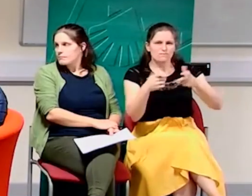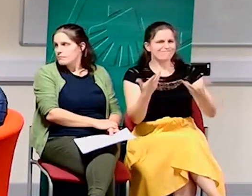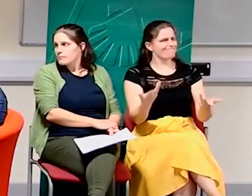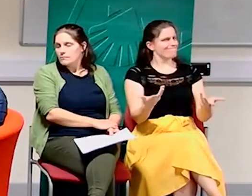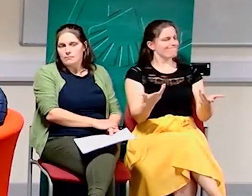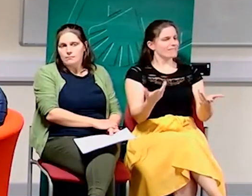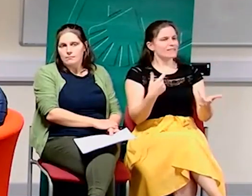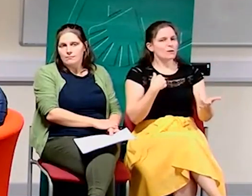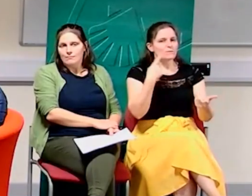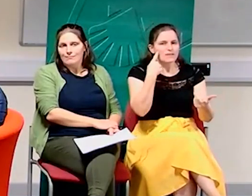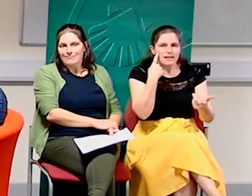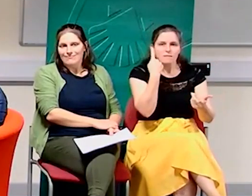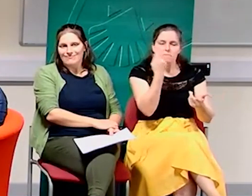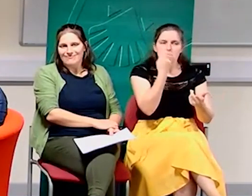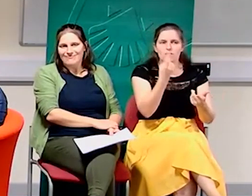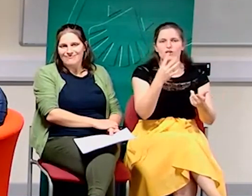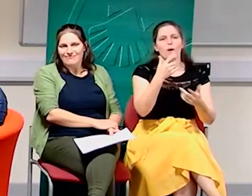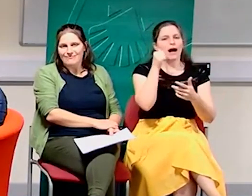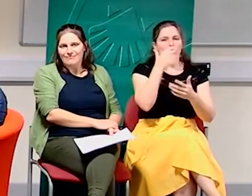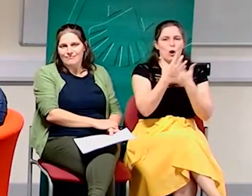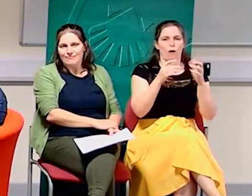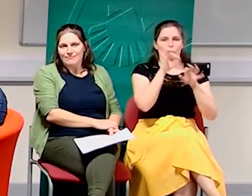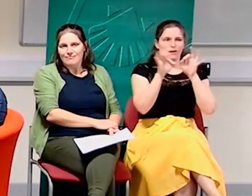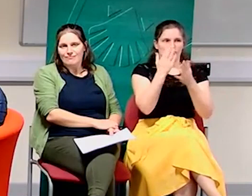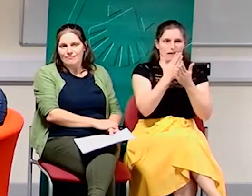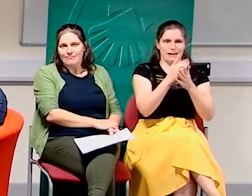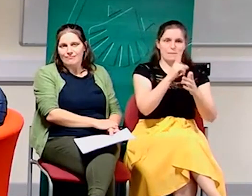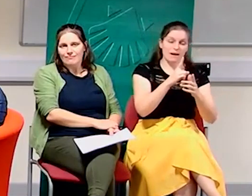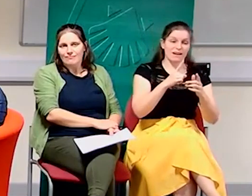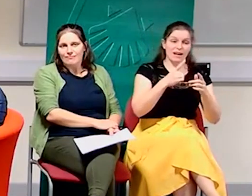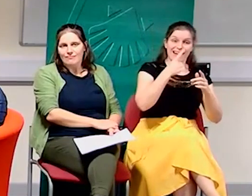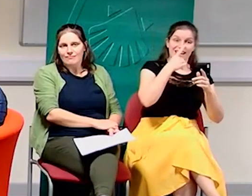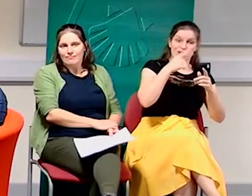various questions in one really but what do we do we do anything and what could be done what the